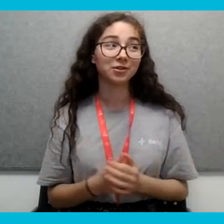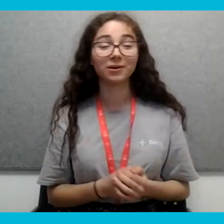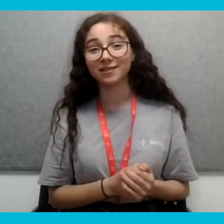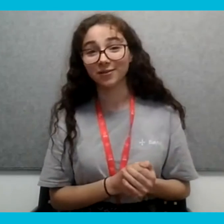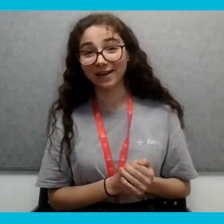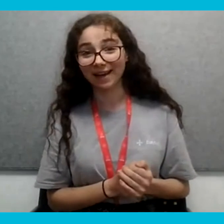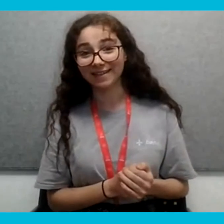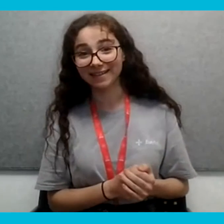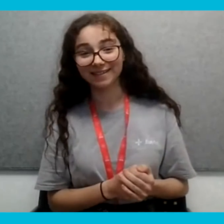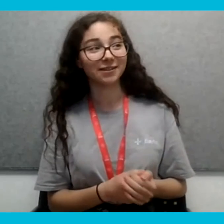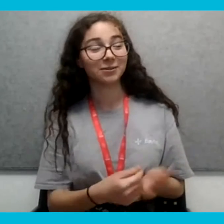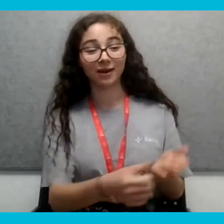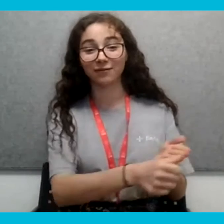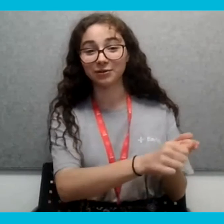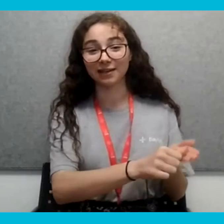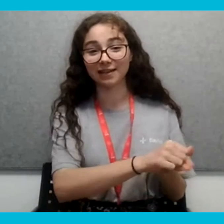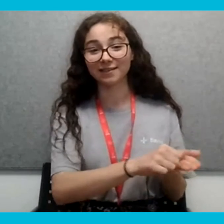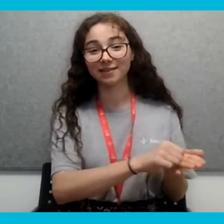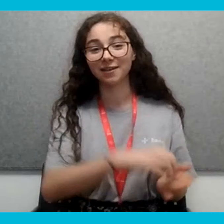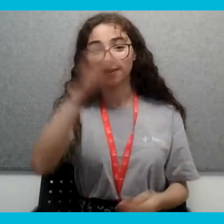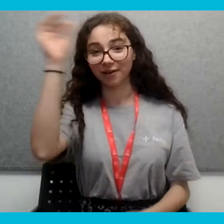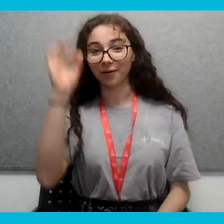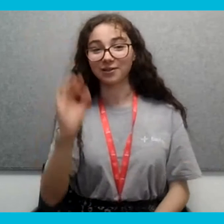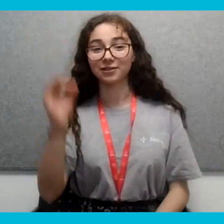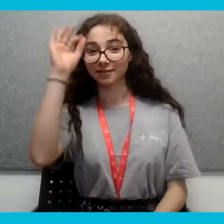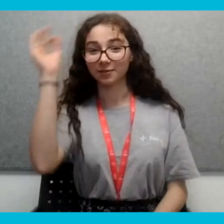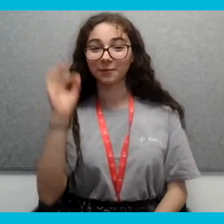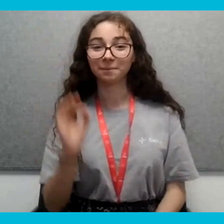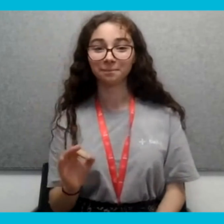Because quizzes are really handy in science, so we have to use a list of questions as well.